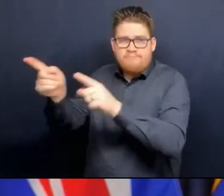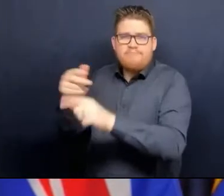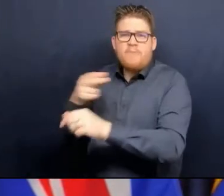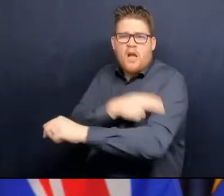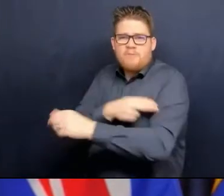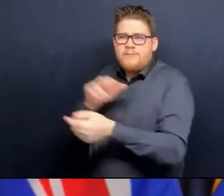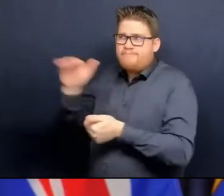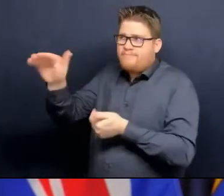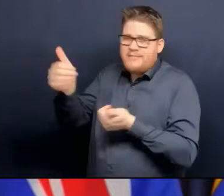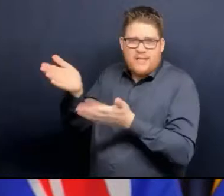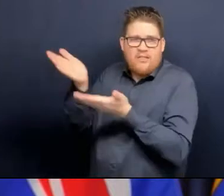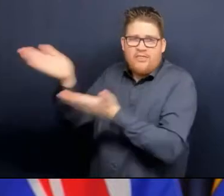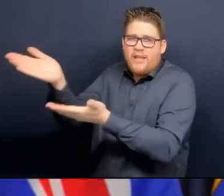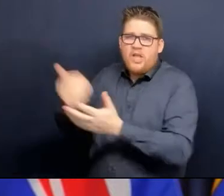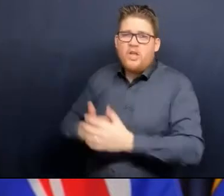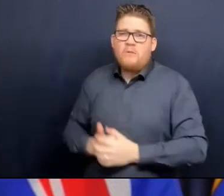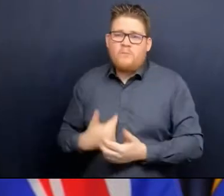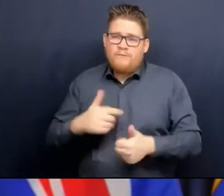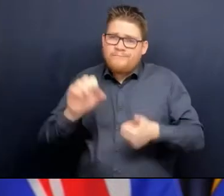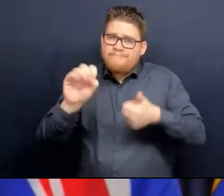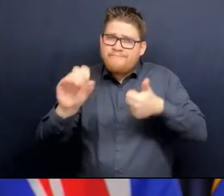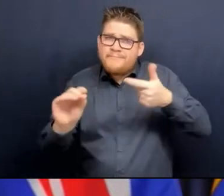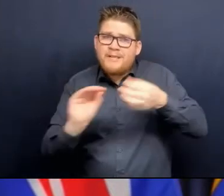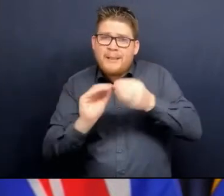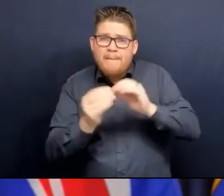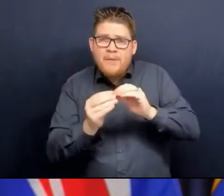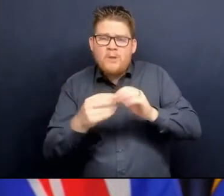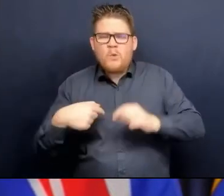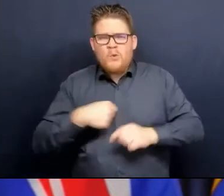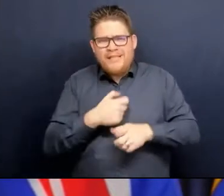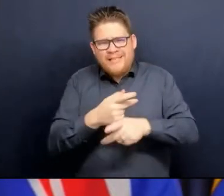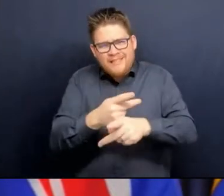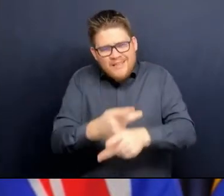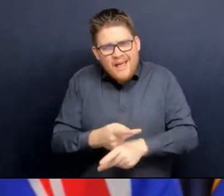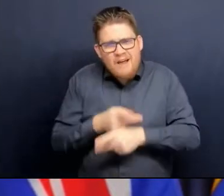numbers, so we continued to have to be cautious, and that's why